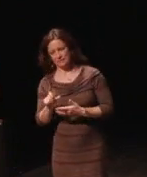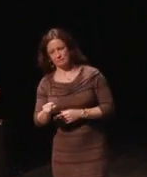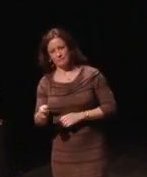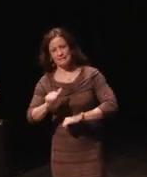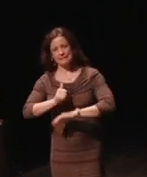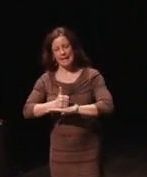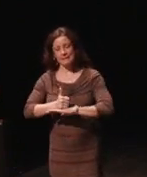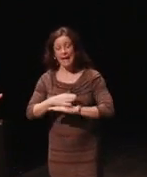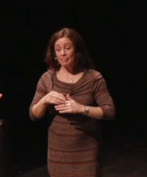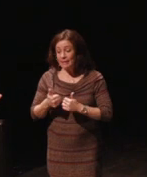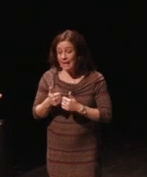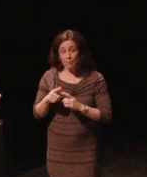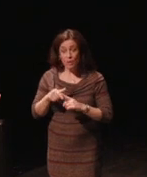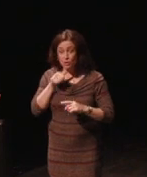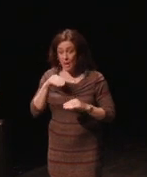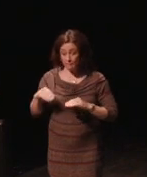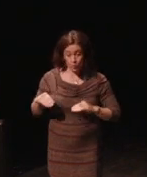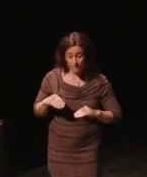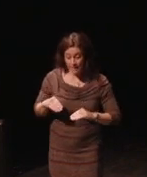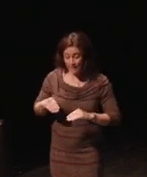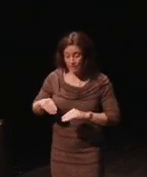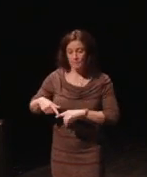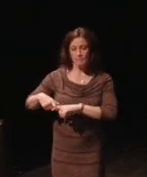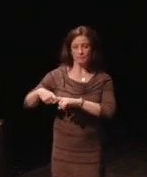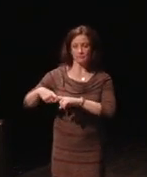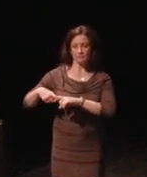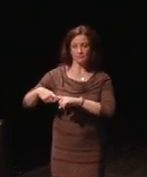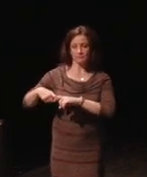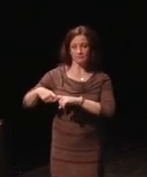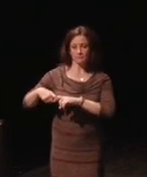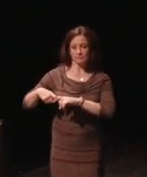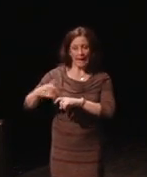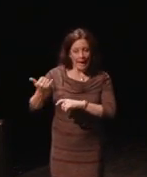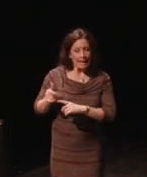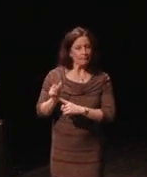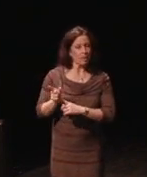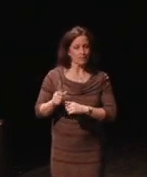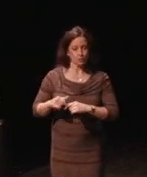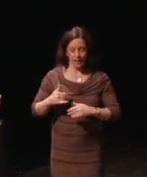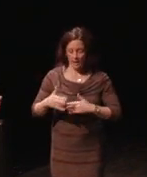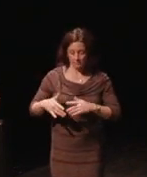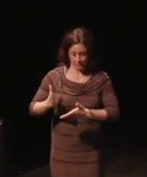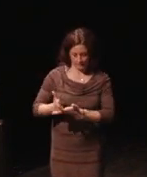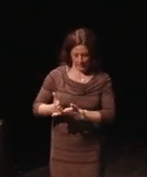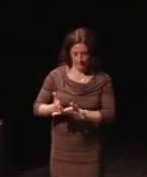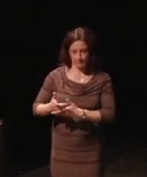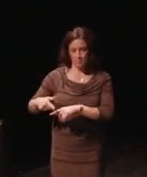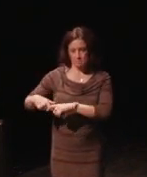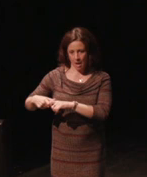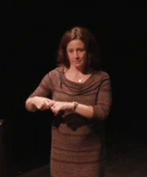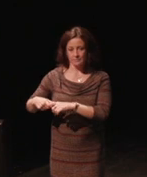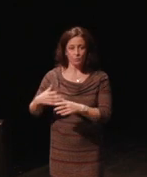when you are not moving, is paused. At any point, you can just stop, the rest of the game will pause, and you can have a break. With this is for cognitive reasons,